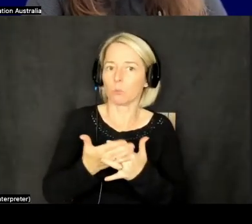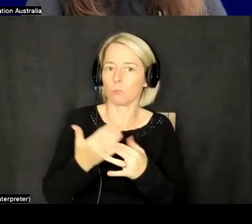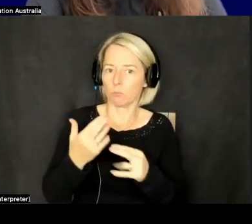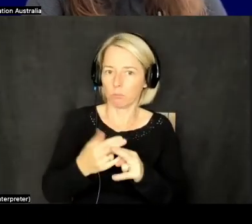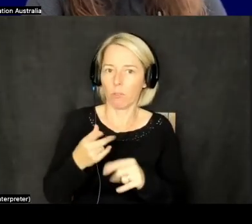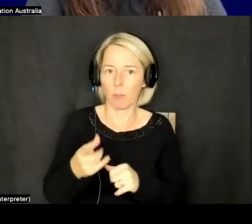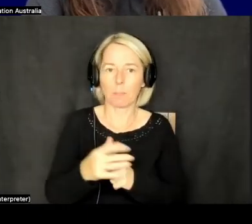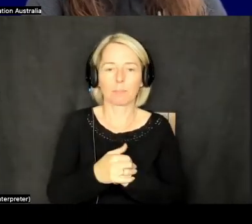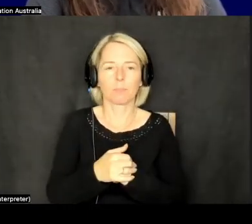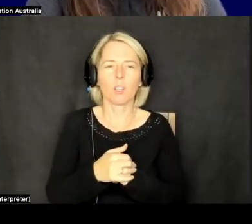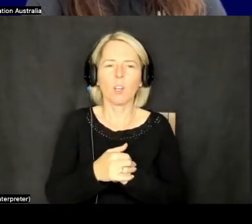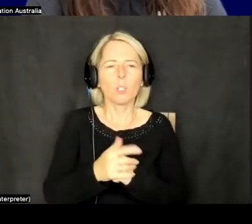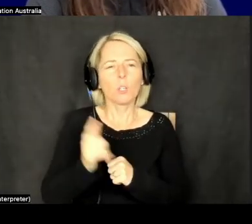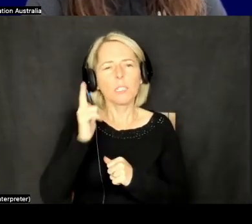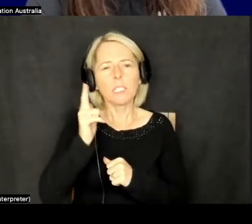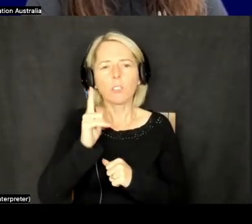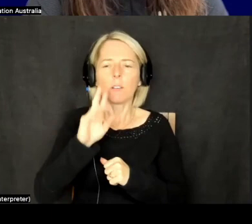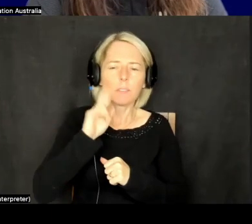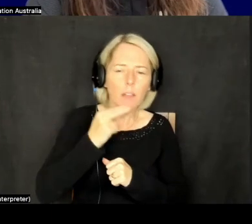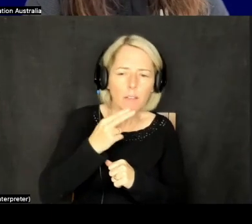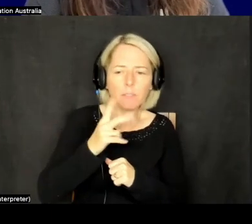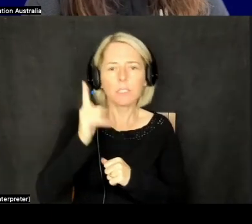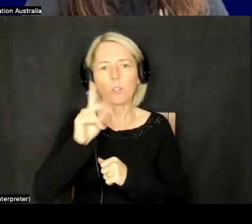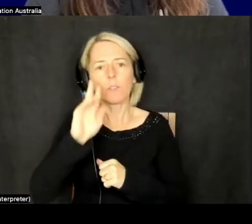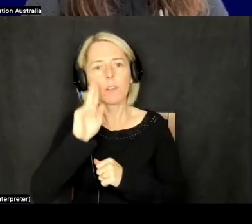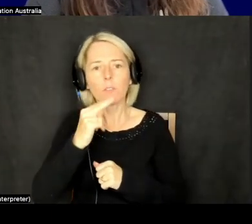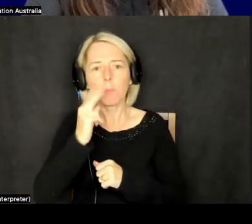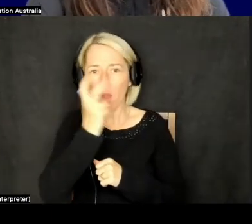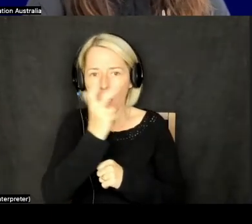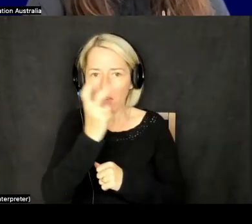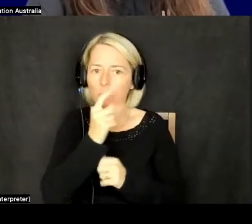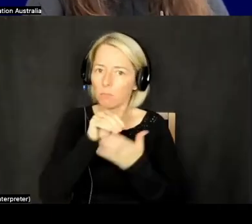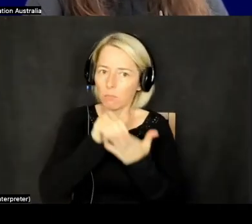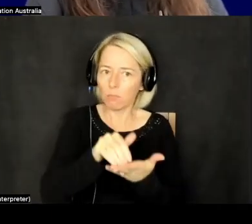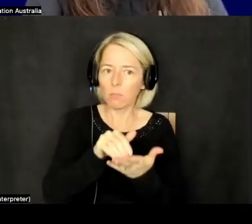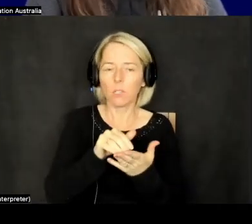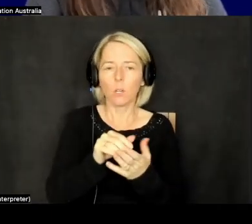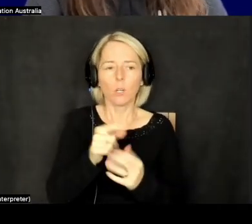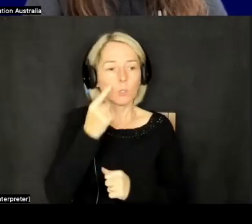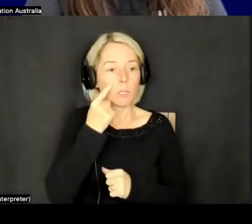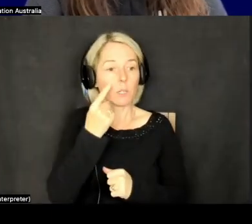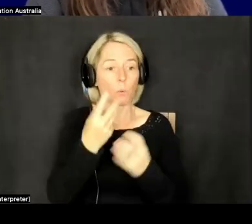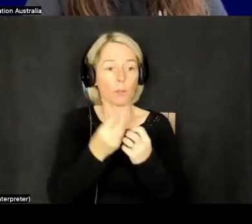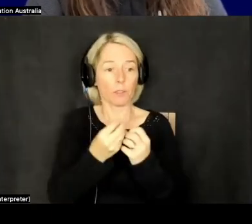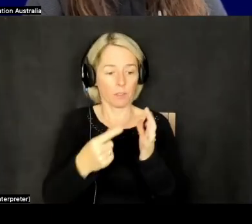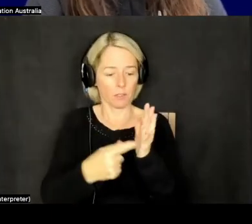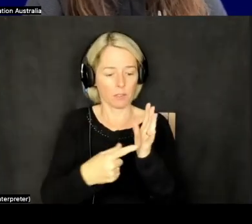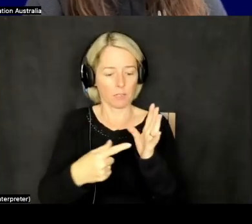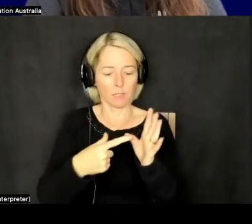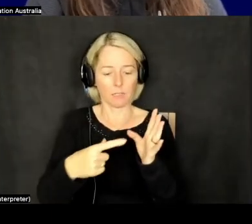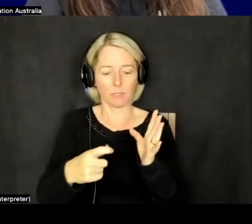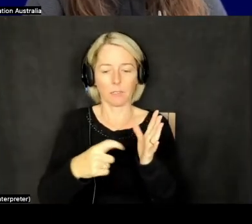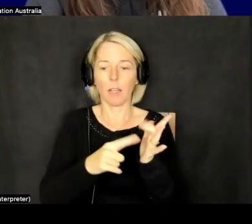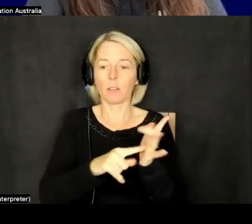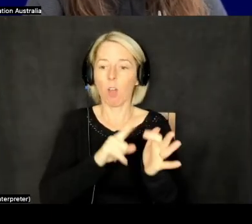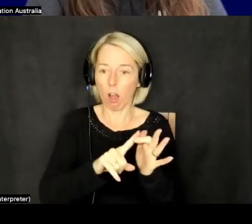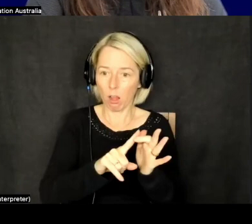information about the grasp space. The same with the tactile and olfactory space. You’ve got your